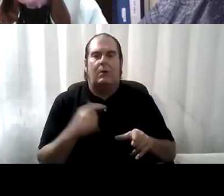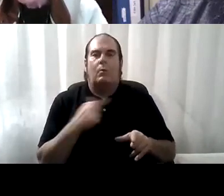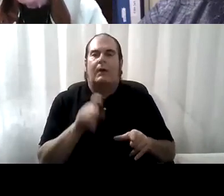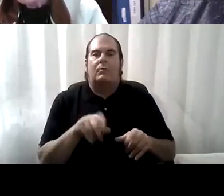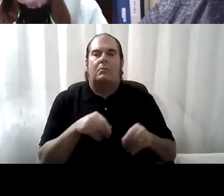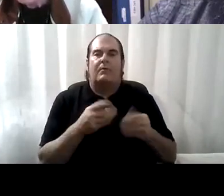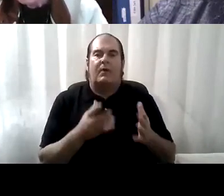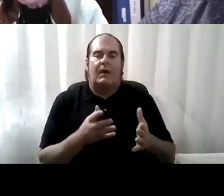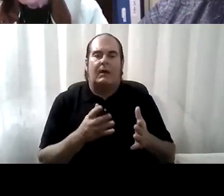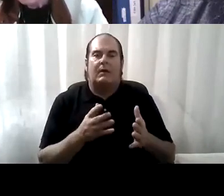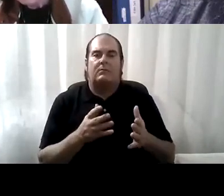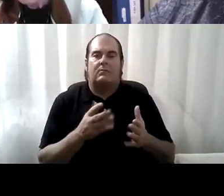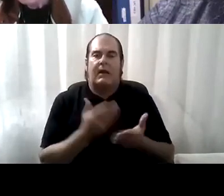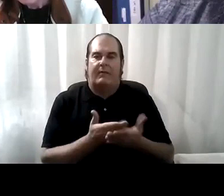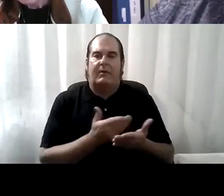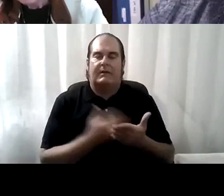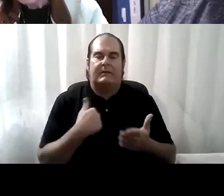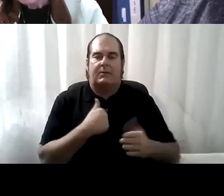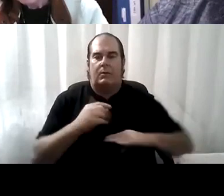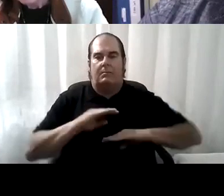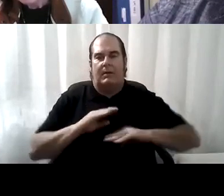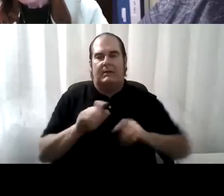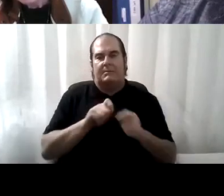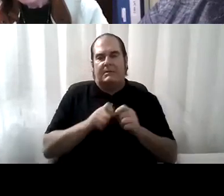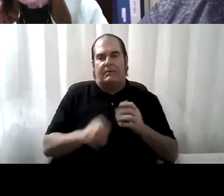that we meet certain criteria as a process of being certified.